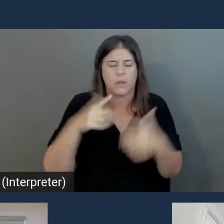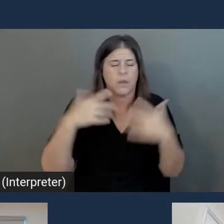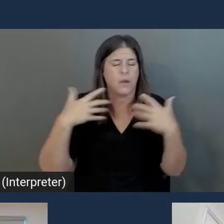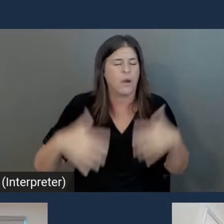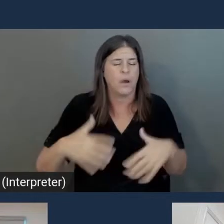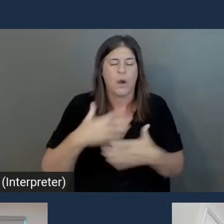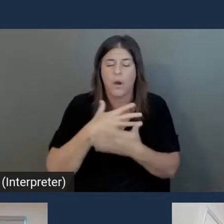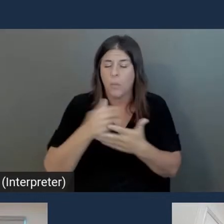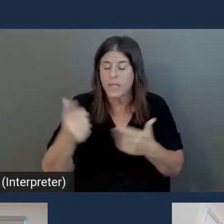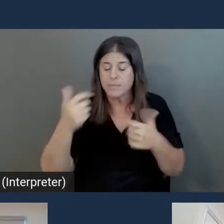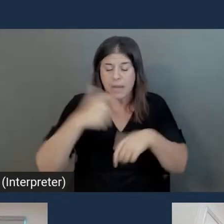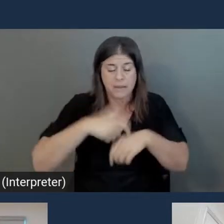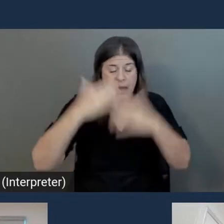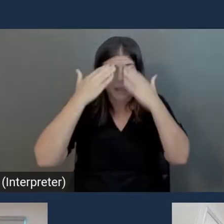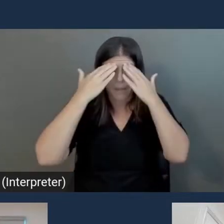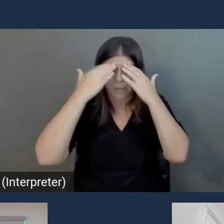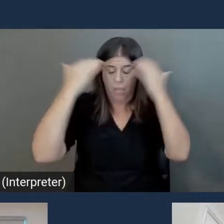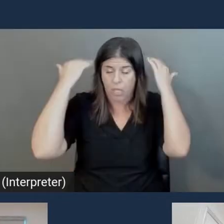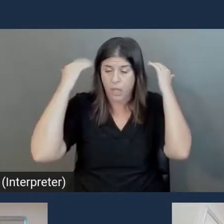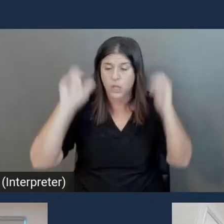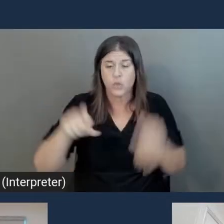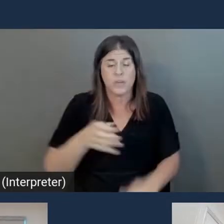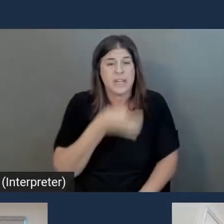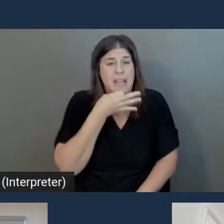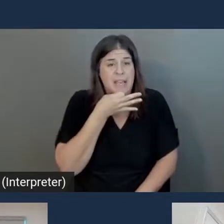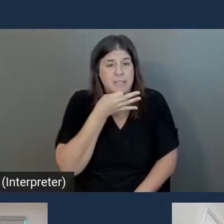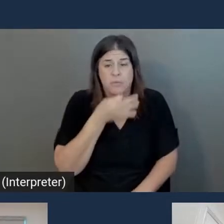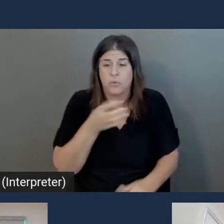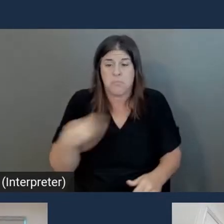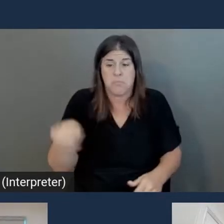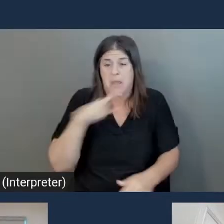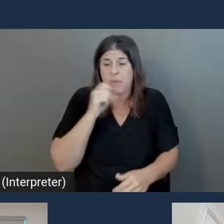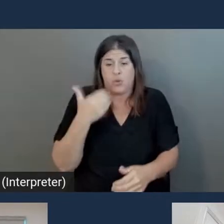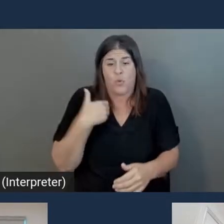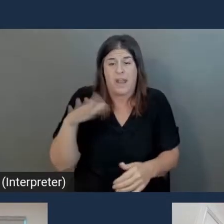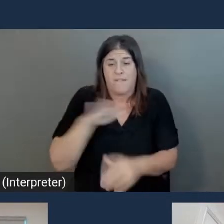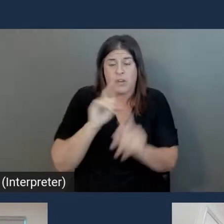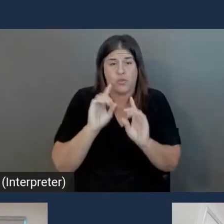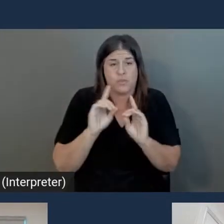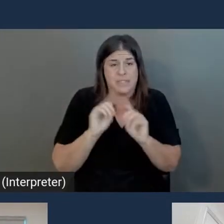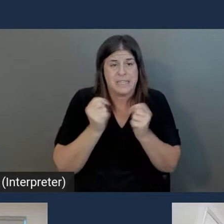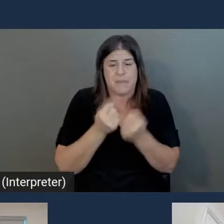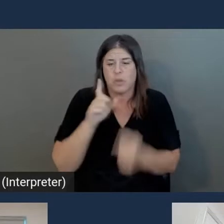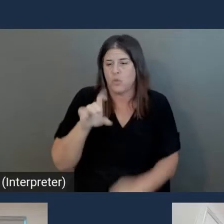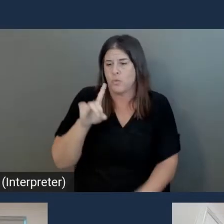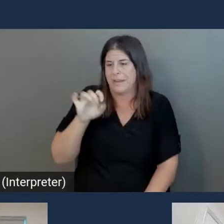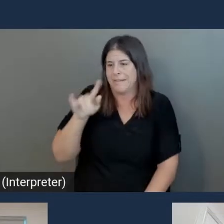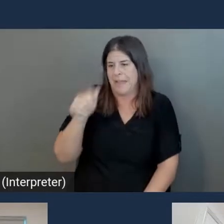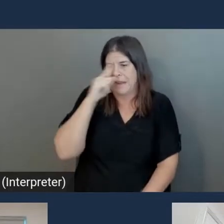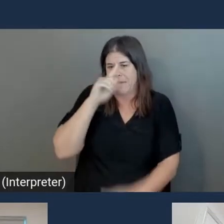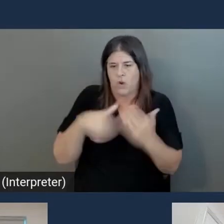you need subject matter experts that you may not have. You'll need data on all the application servers that you may not have.